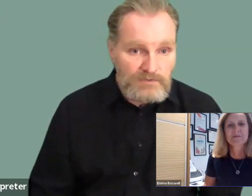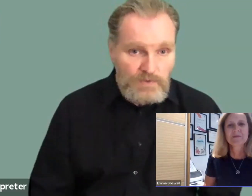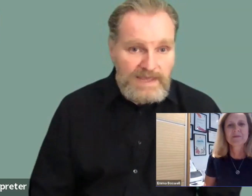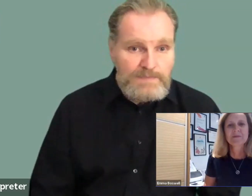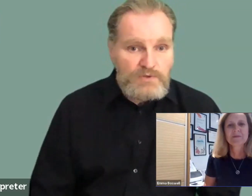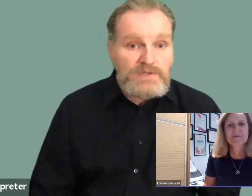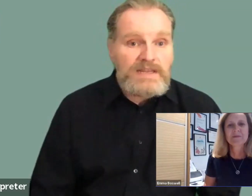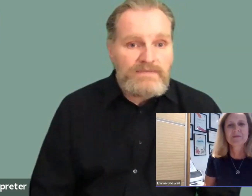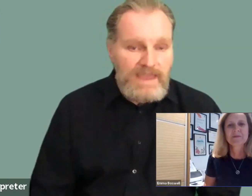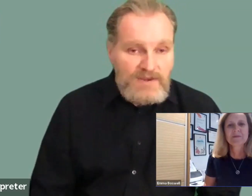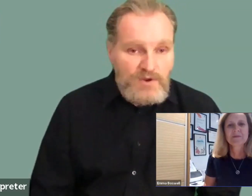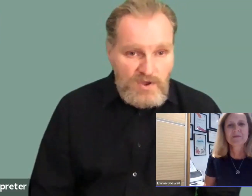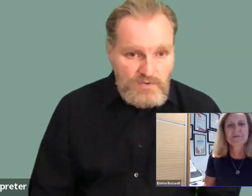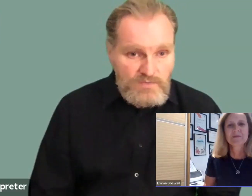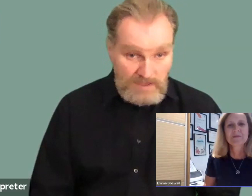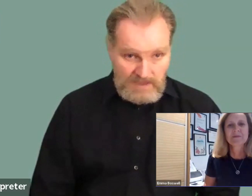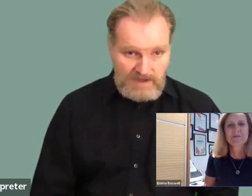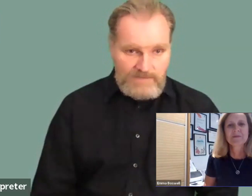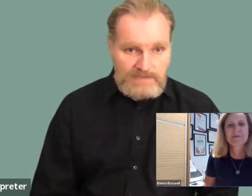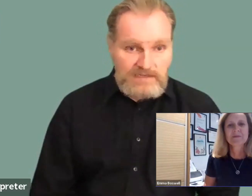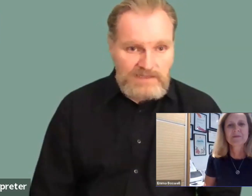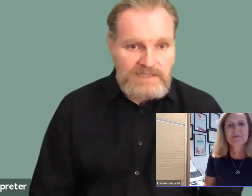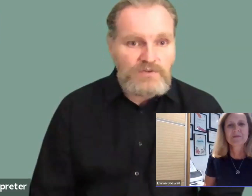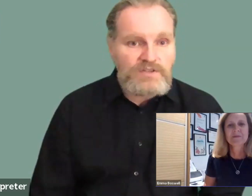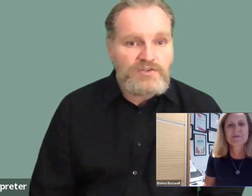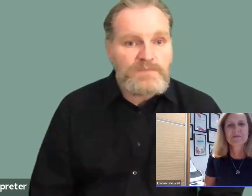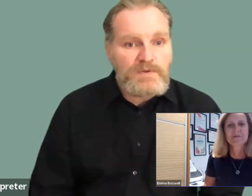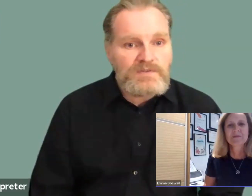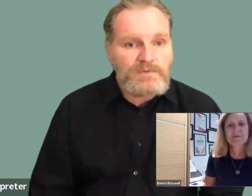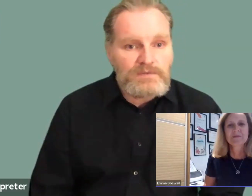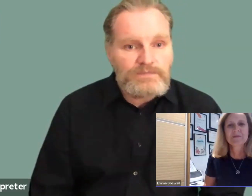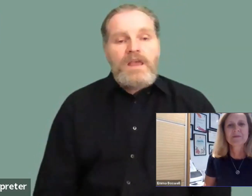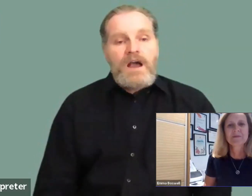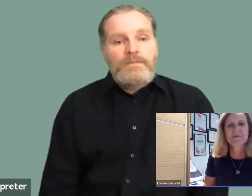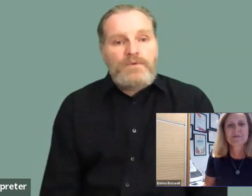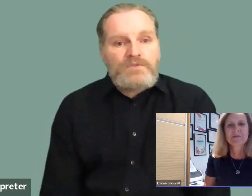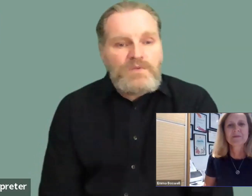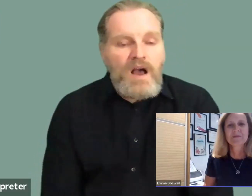to enable you to live in your home and have the best lighting conditions possible. There are also